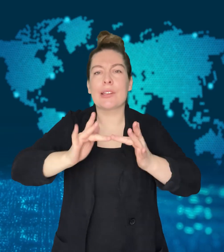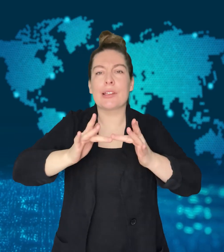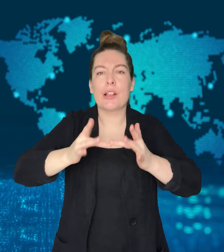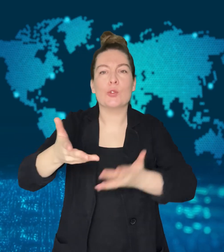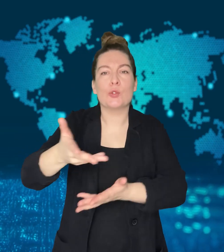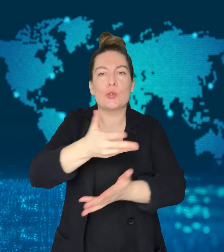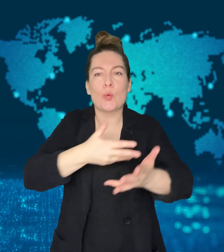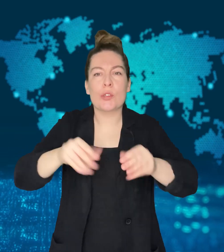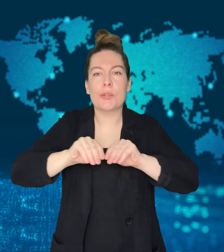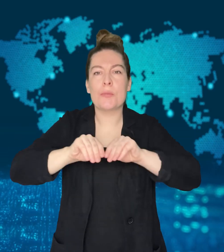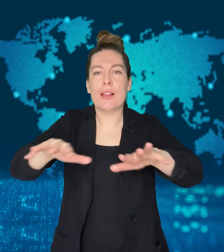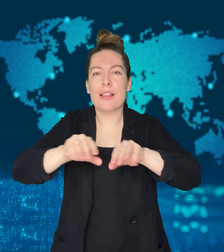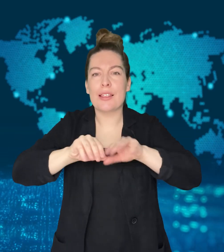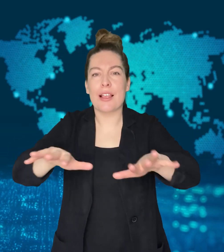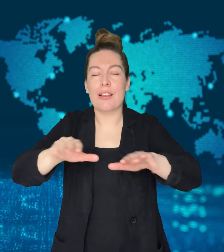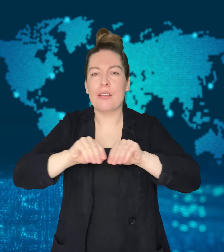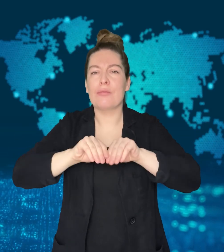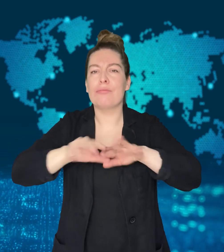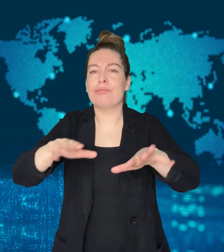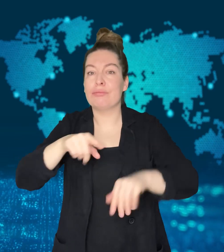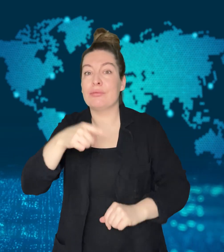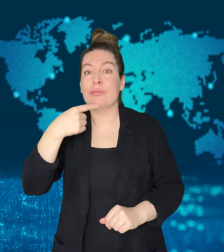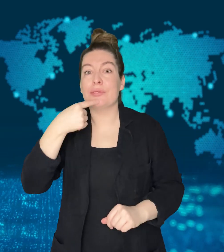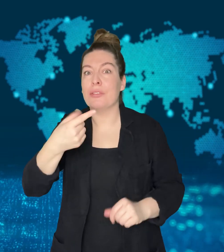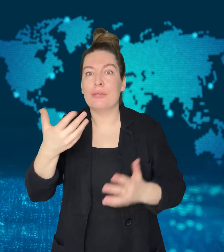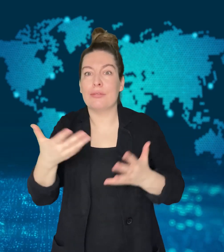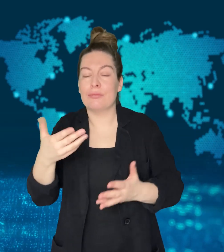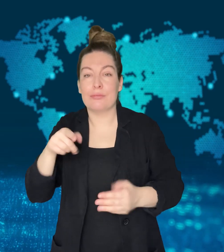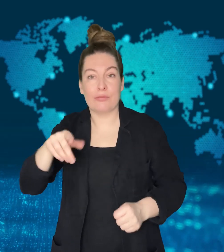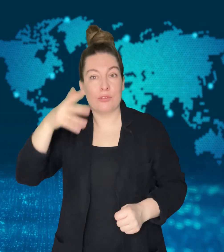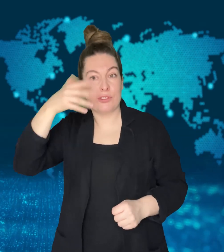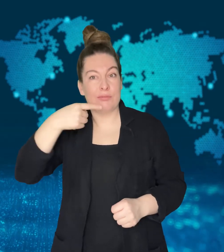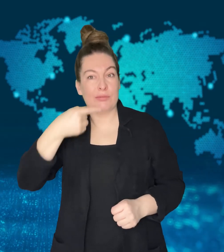US President Trump last week.